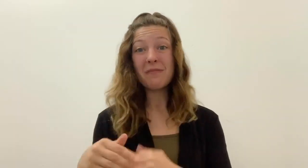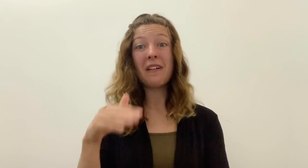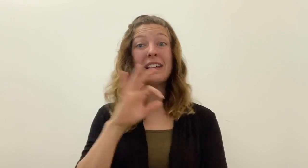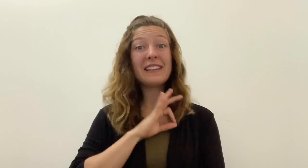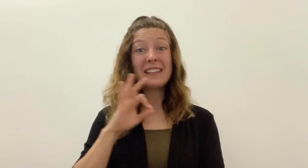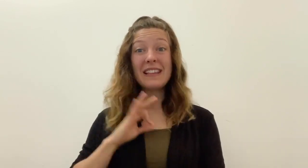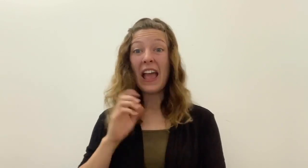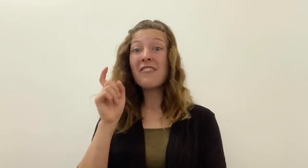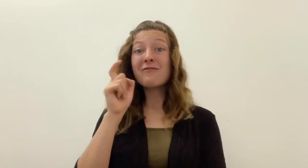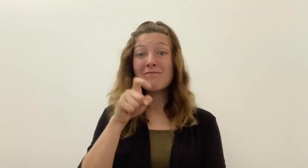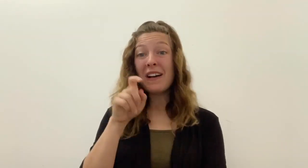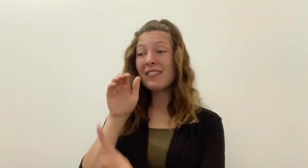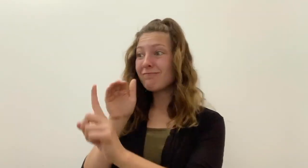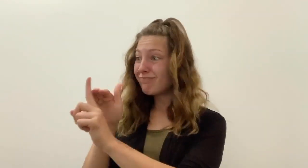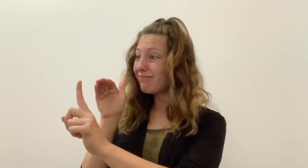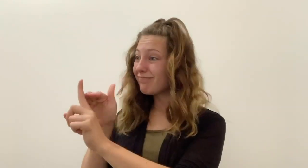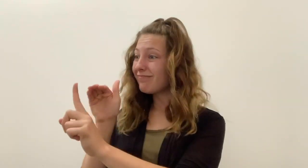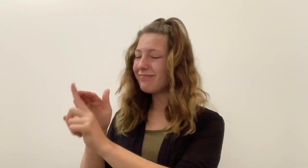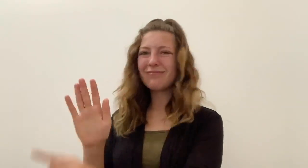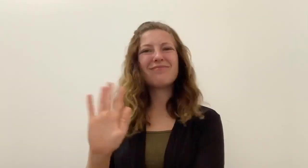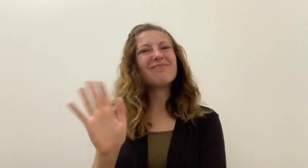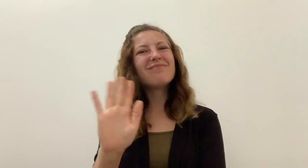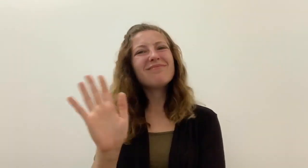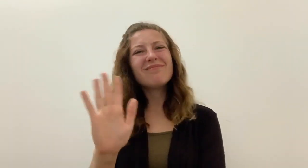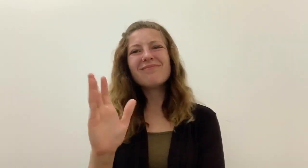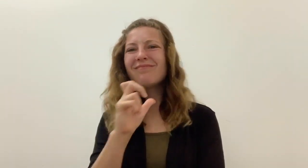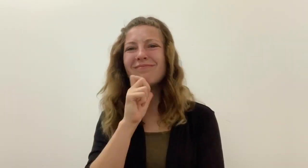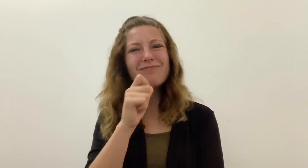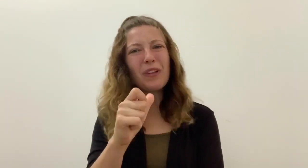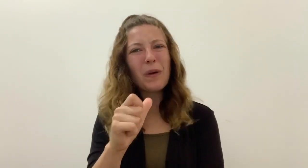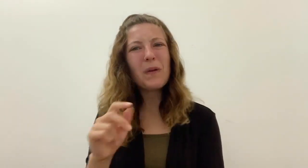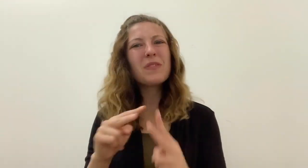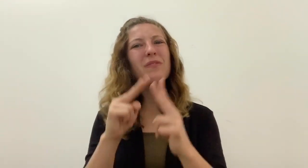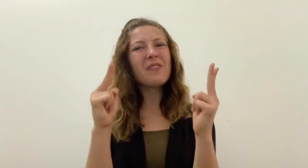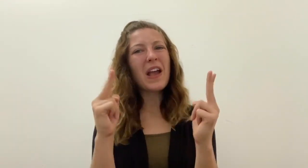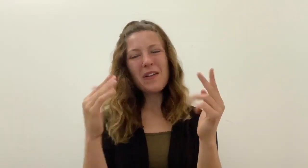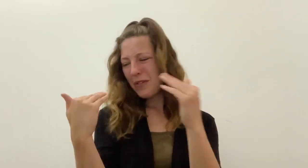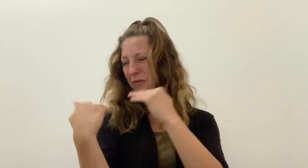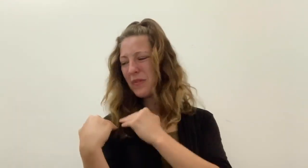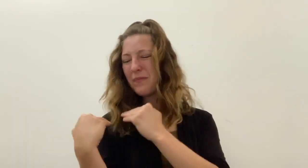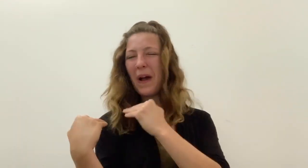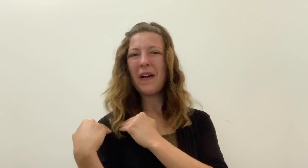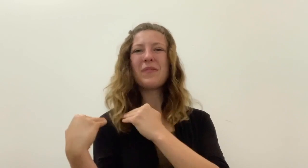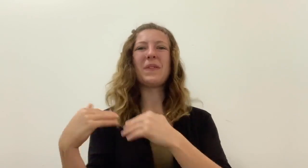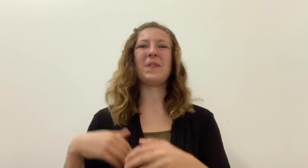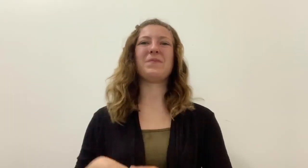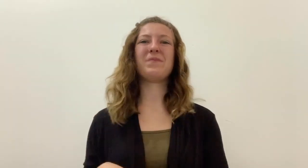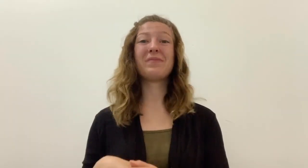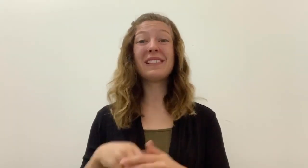Staff never need to remind her to do anything.